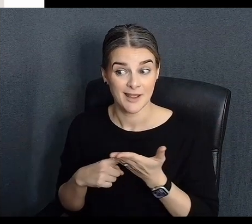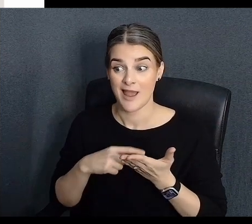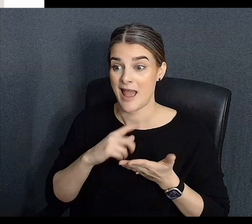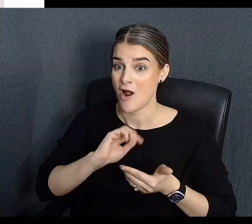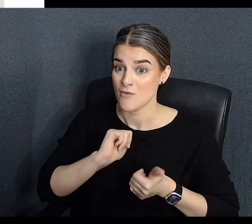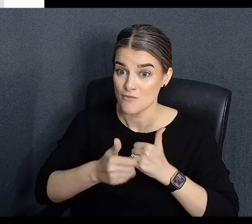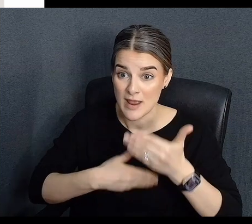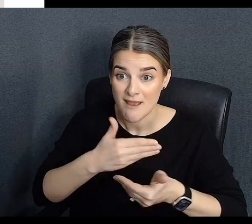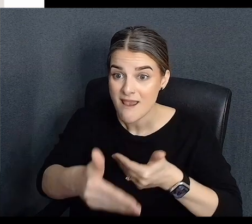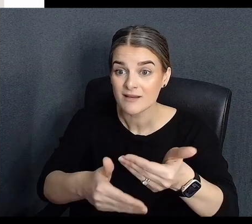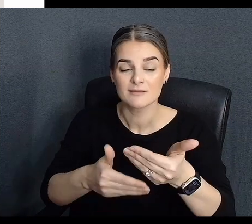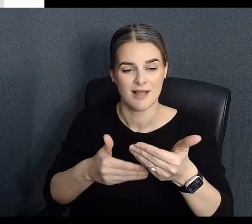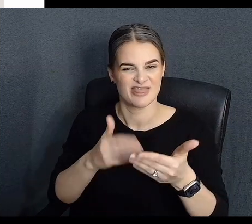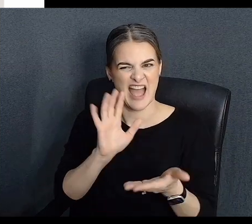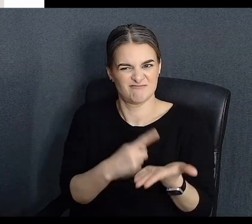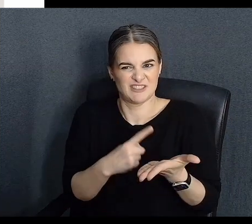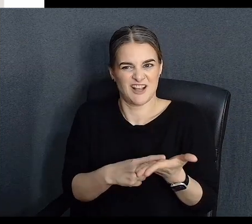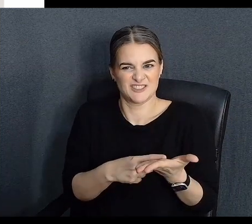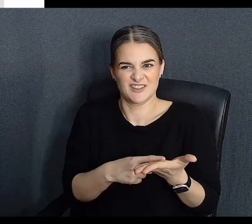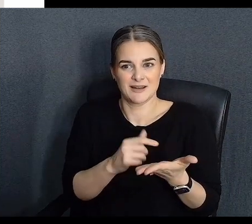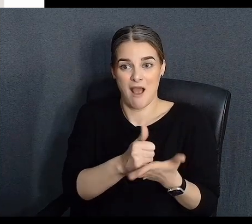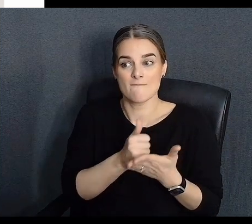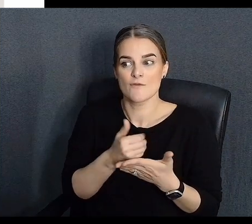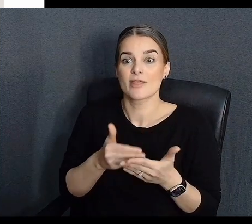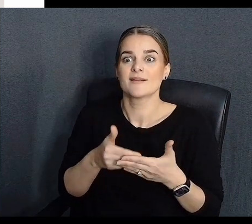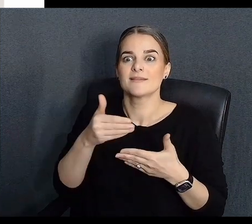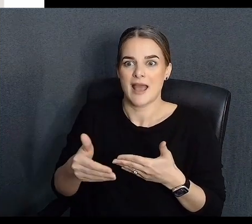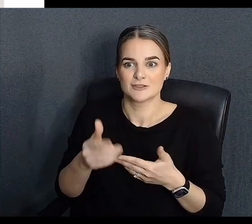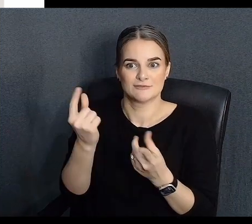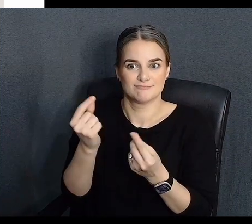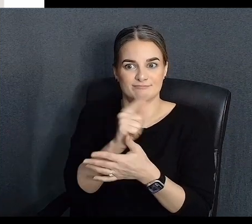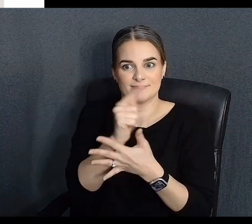the direction for next steps, whether that's saying, yes, this worked, we're going to move right